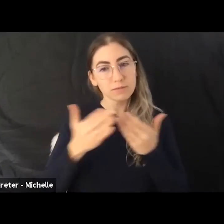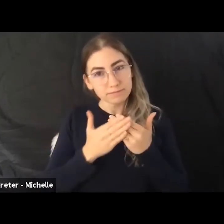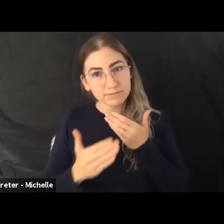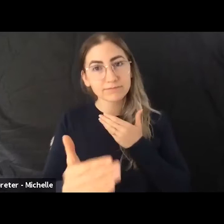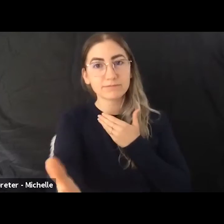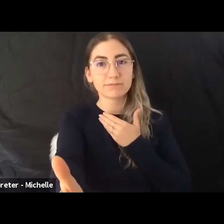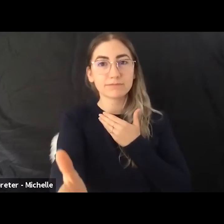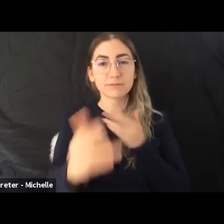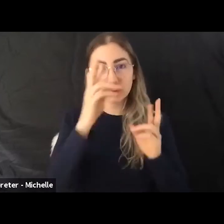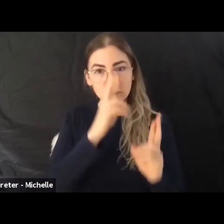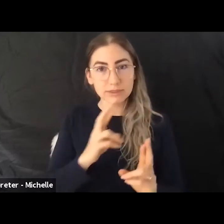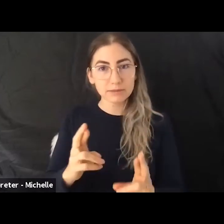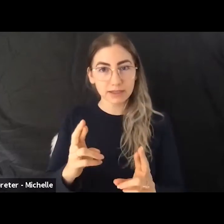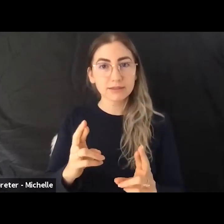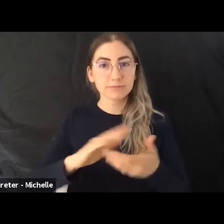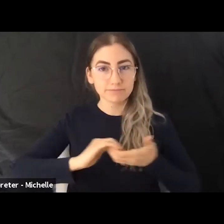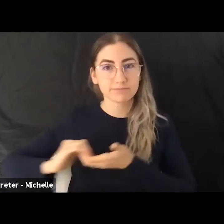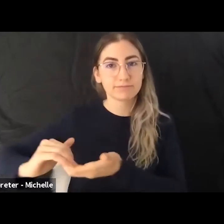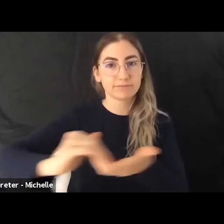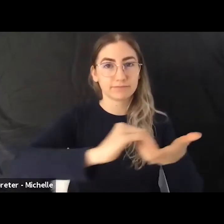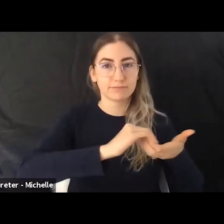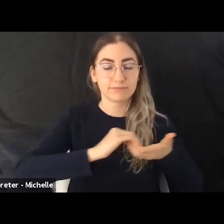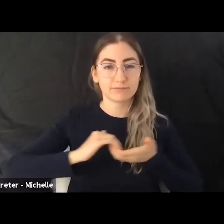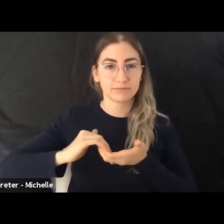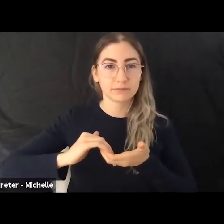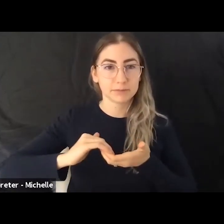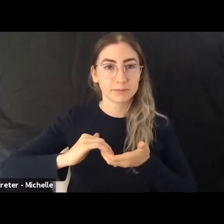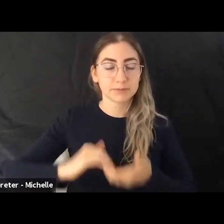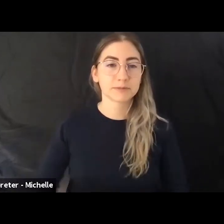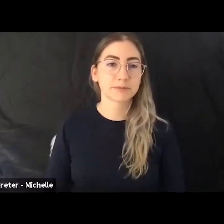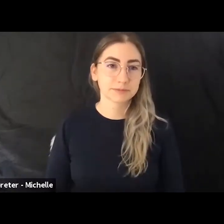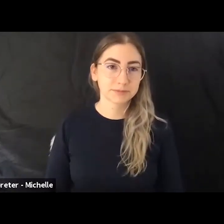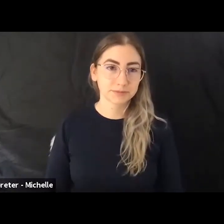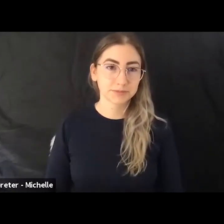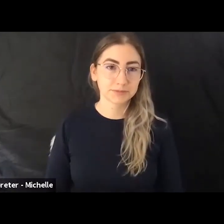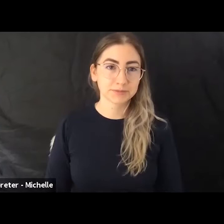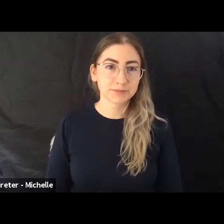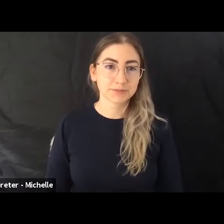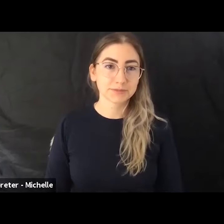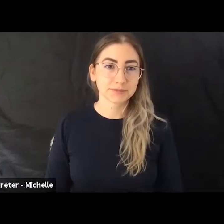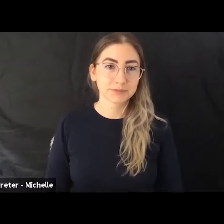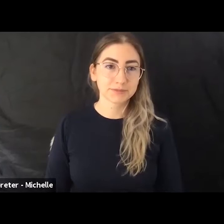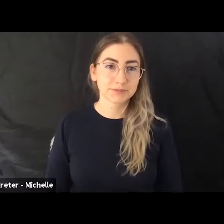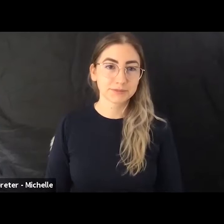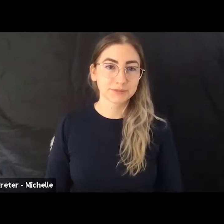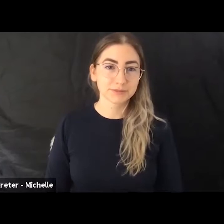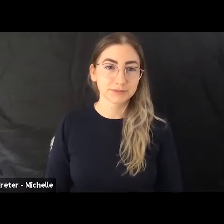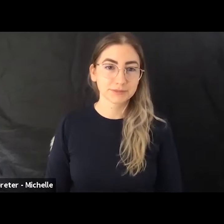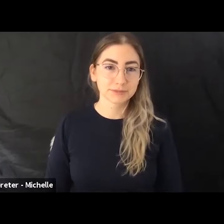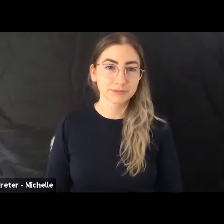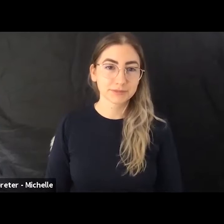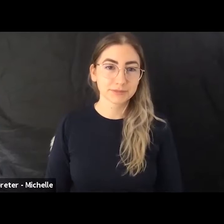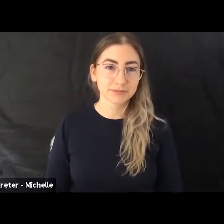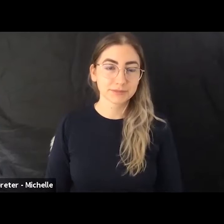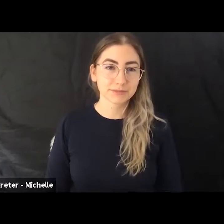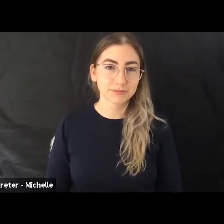FORWARD IN THE SPIRIT OF RECONCILIATION AND COLLABORATION.